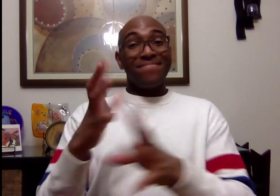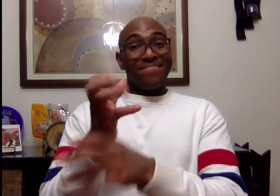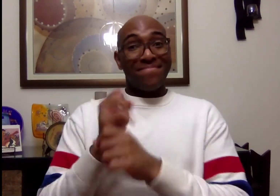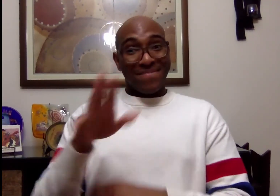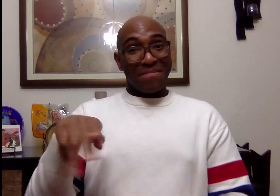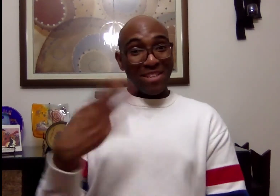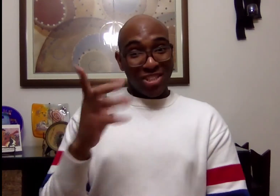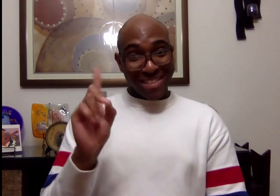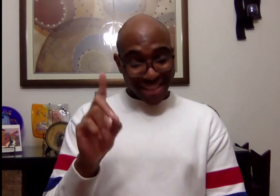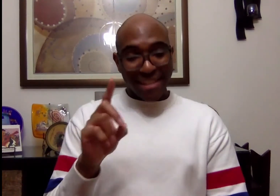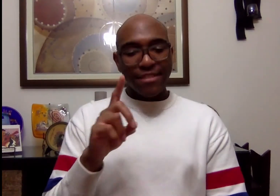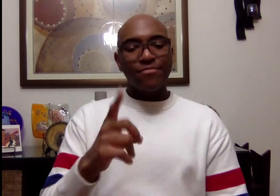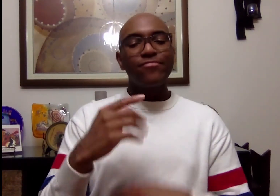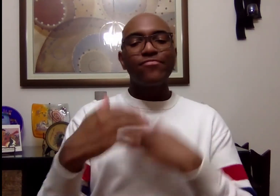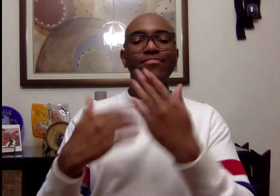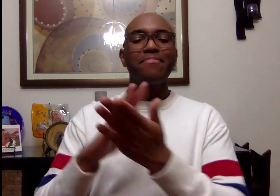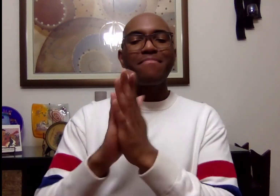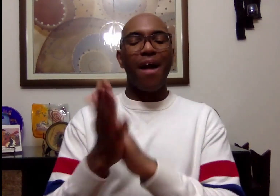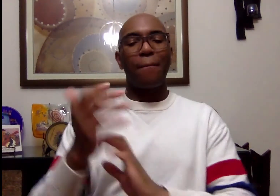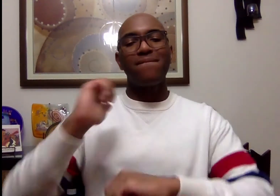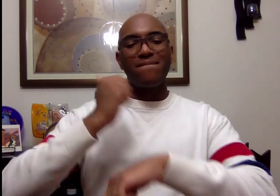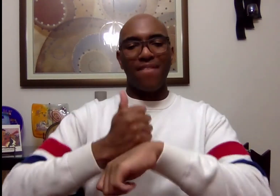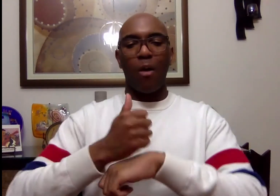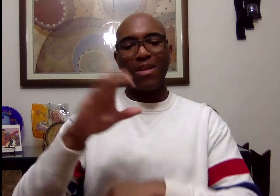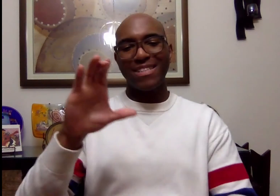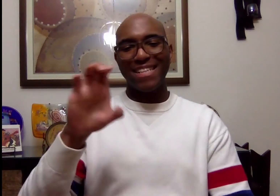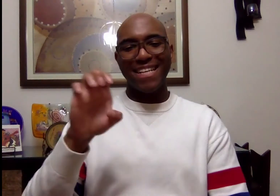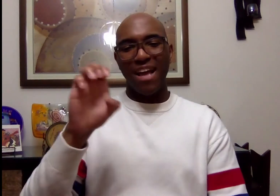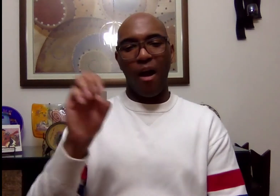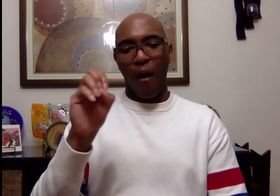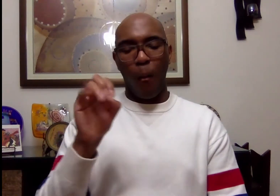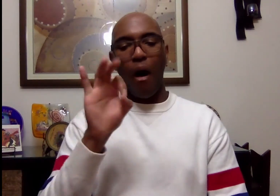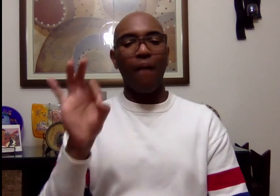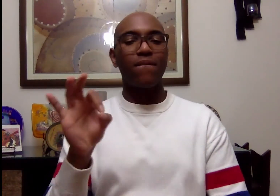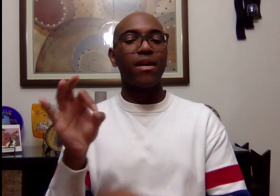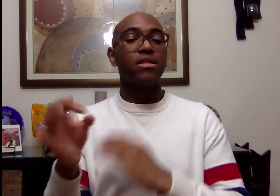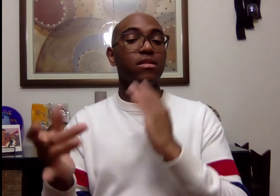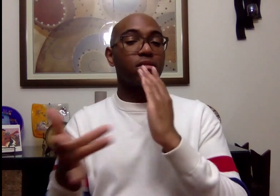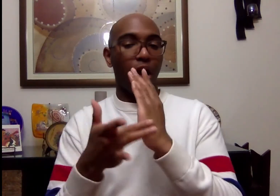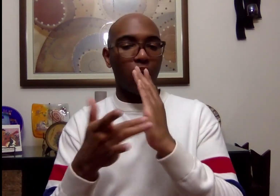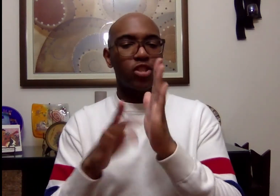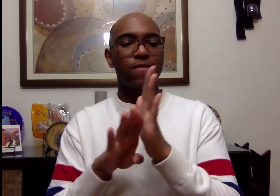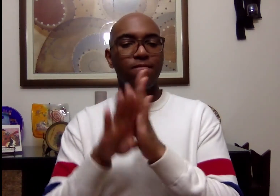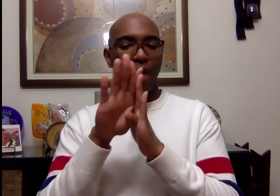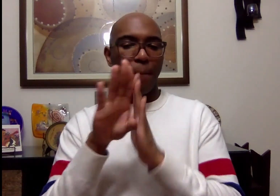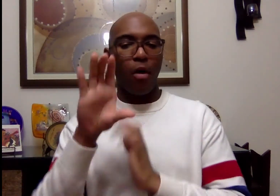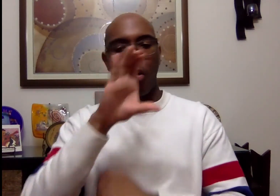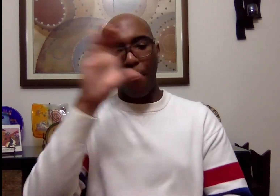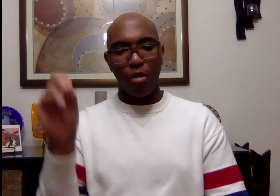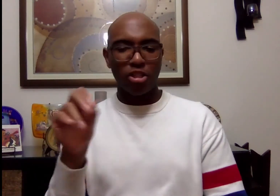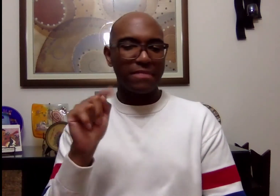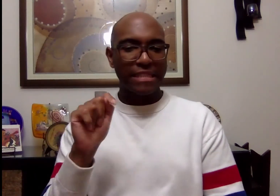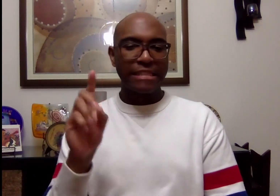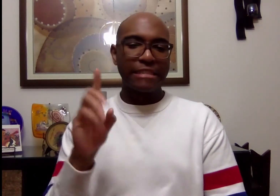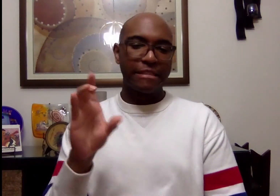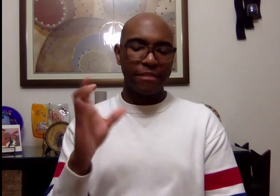After receiving his PhD, he became the founding CEO of Technology Development Corporation,